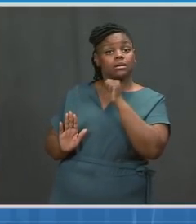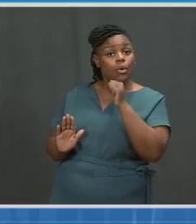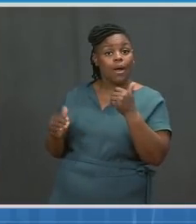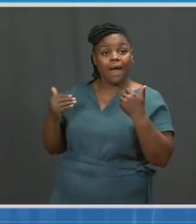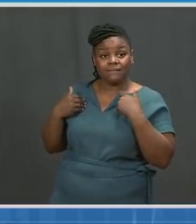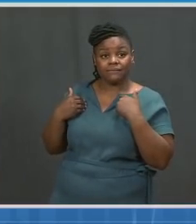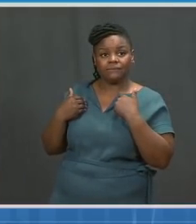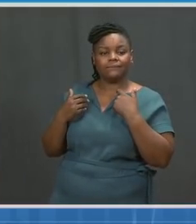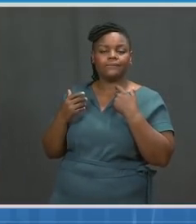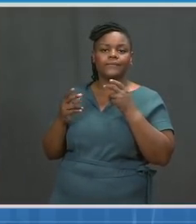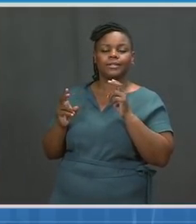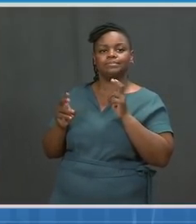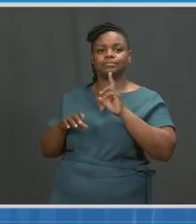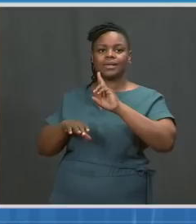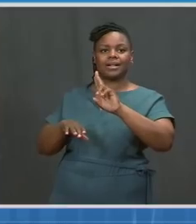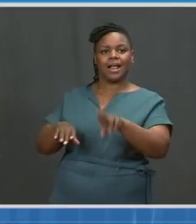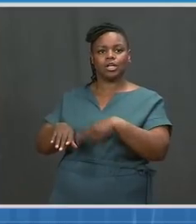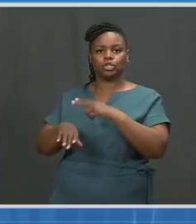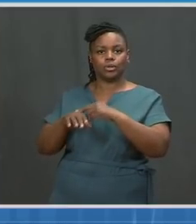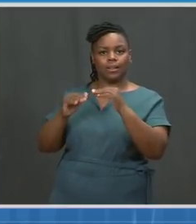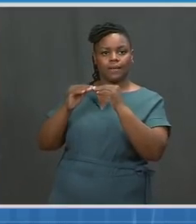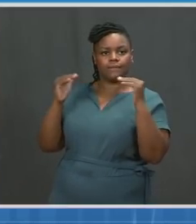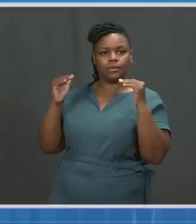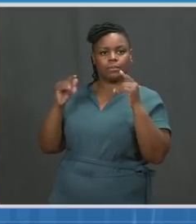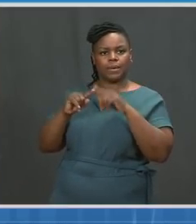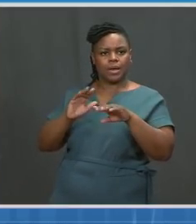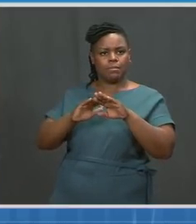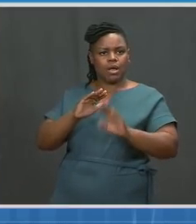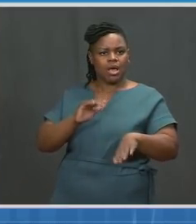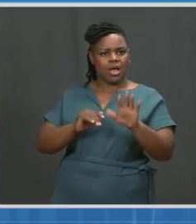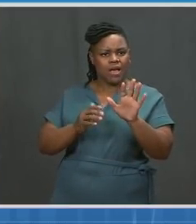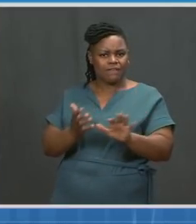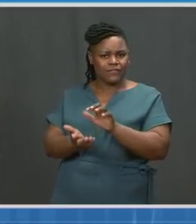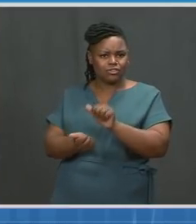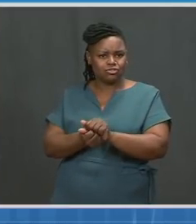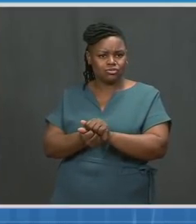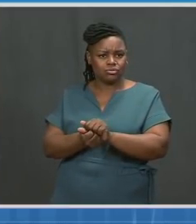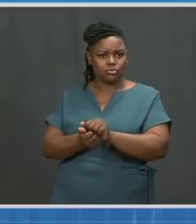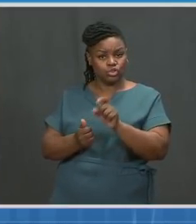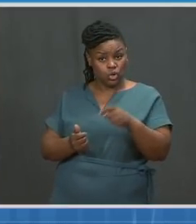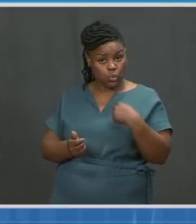that are below average: Should there be different guidance for us? I'm calling from Georgia.